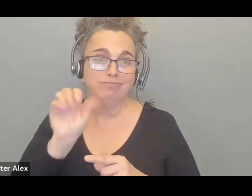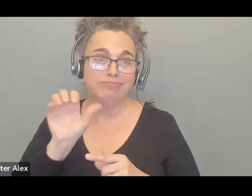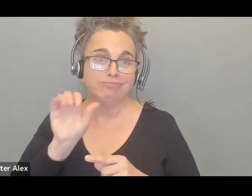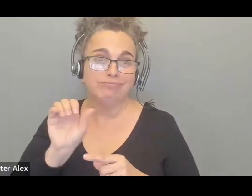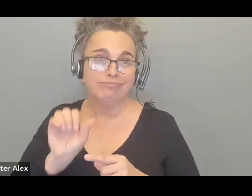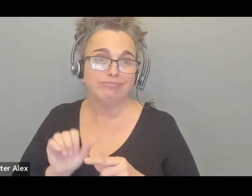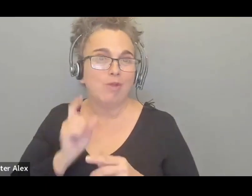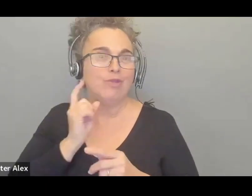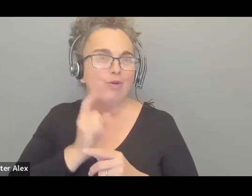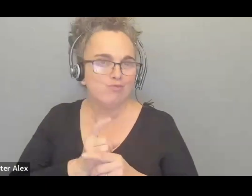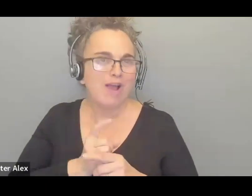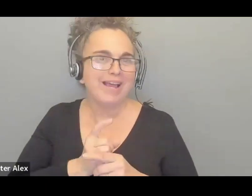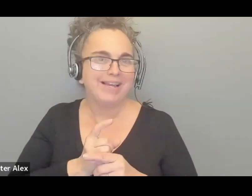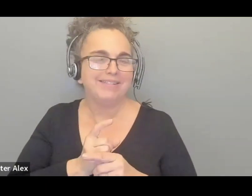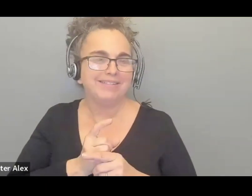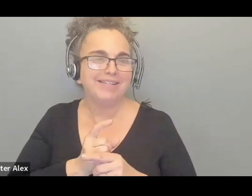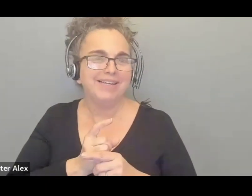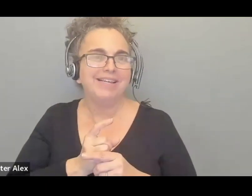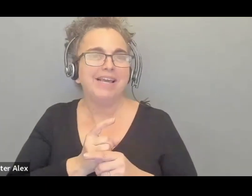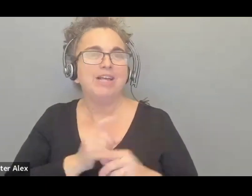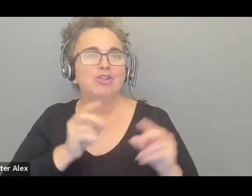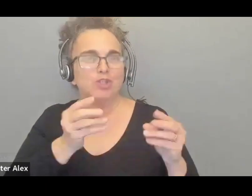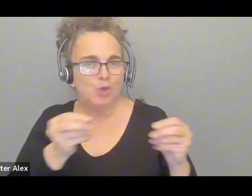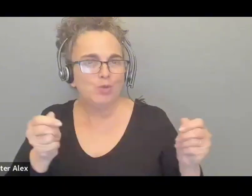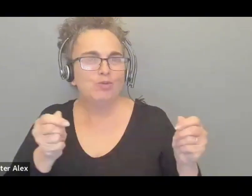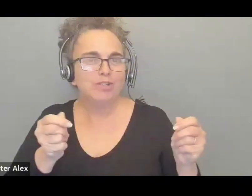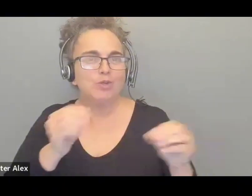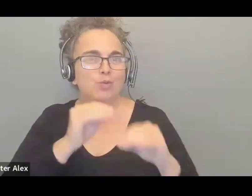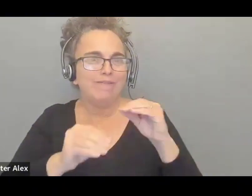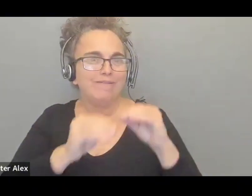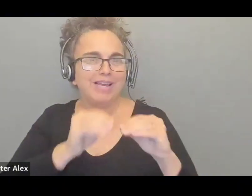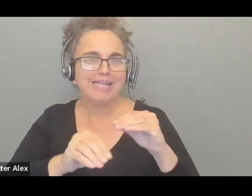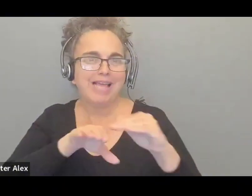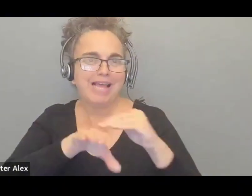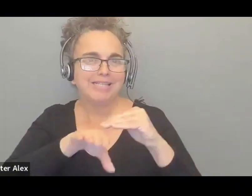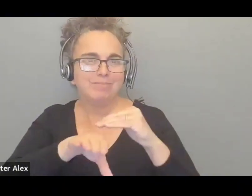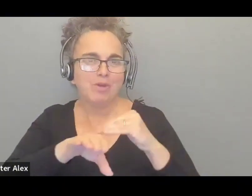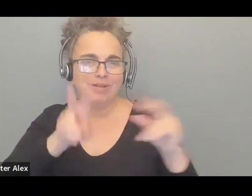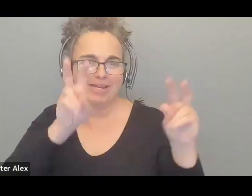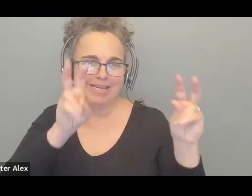to say fix an accessibility issue. But there's